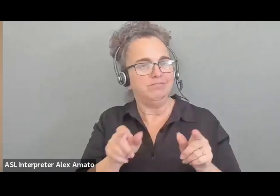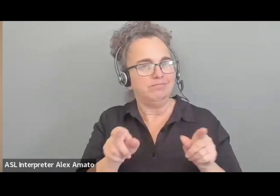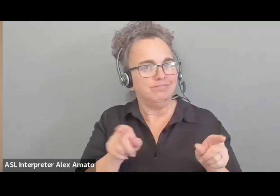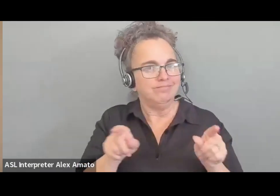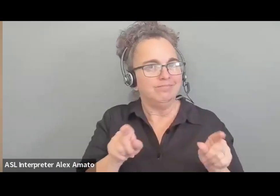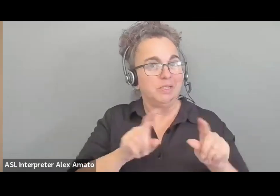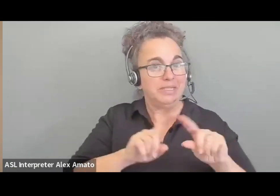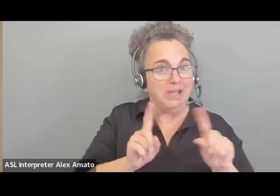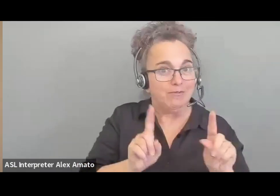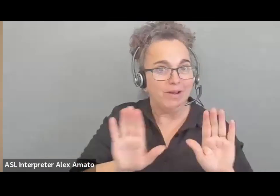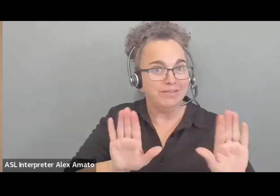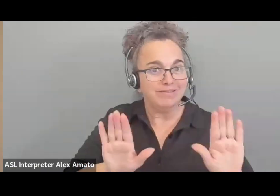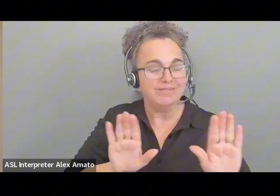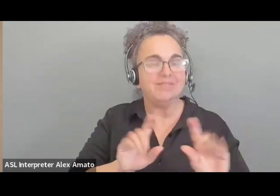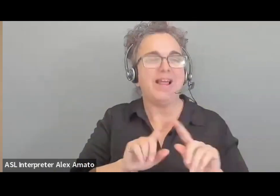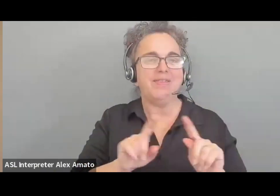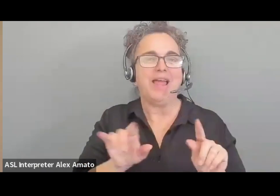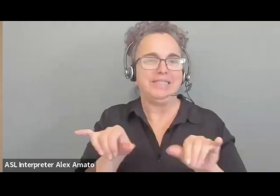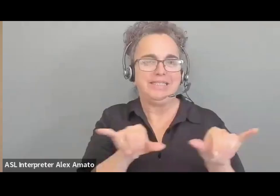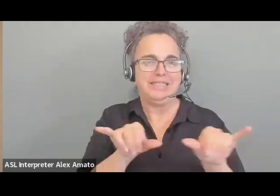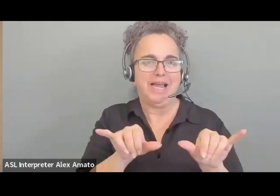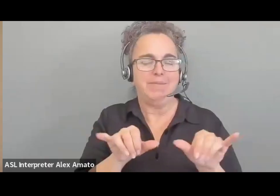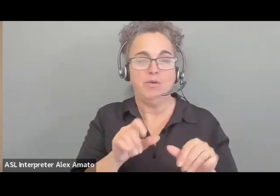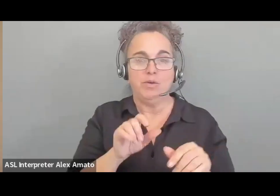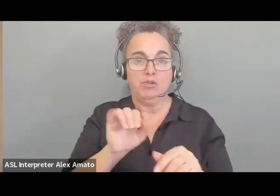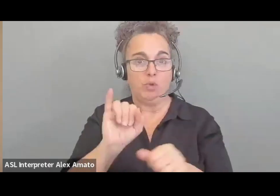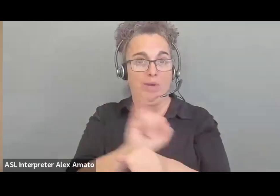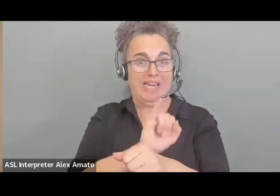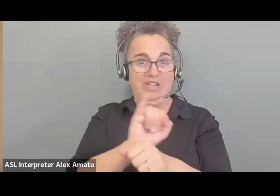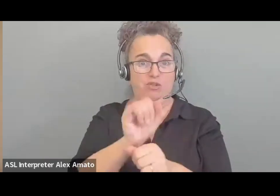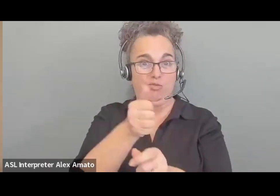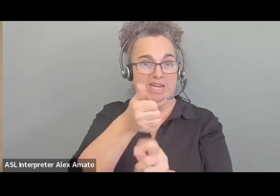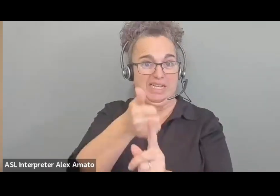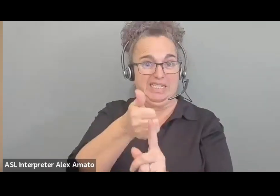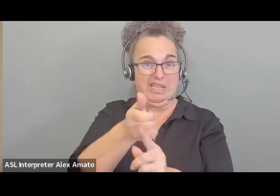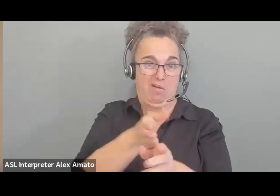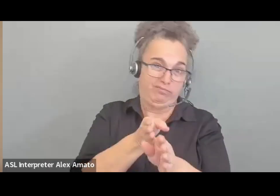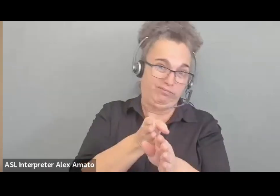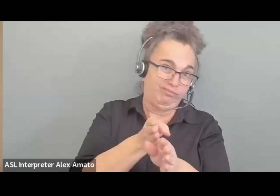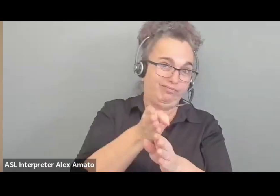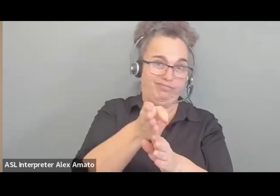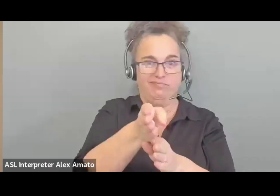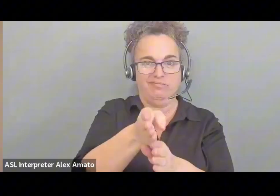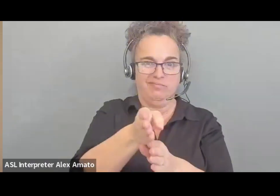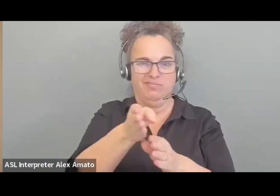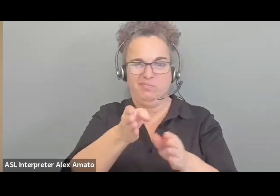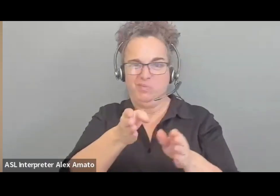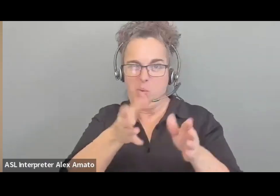To change an industry, to really open up an industry